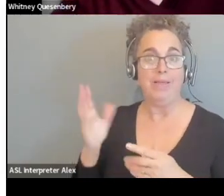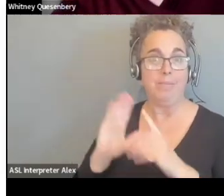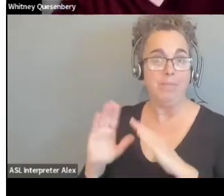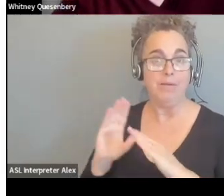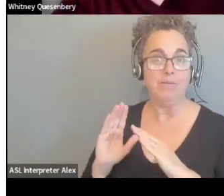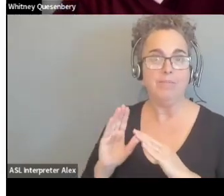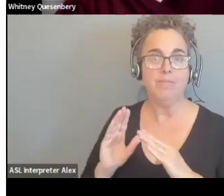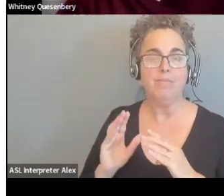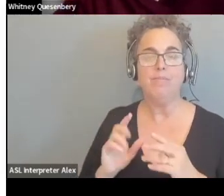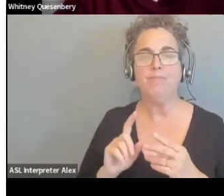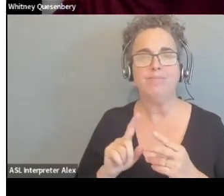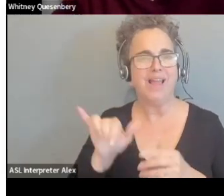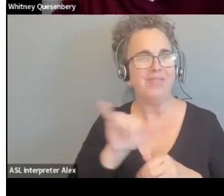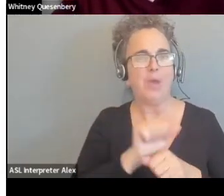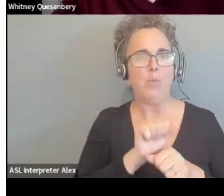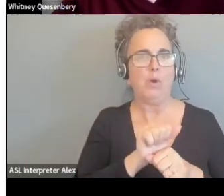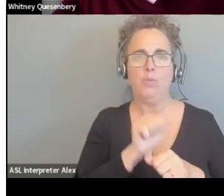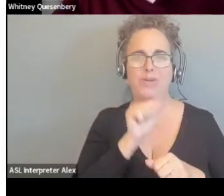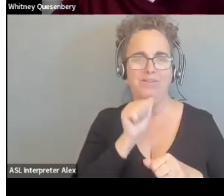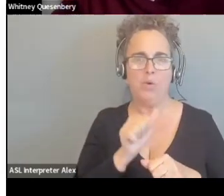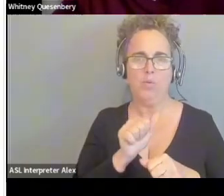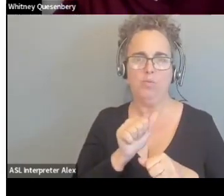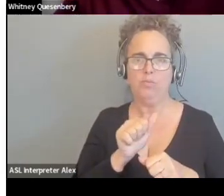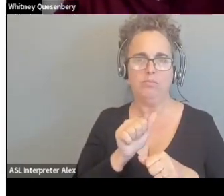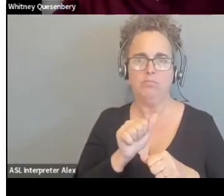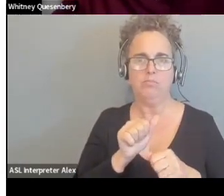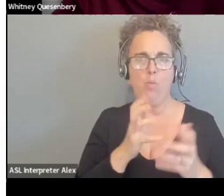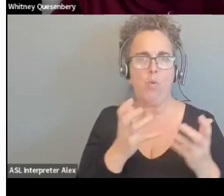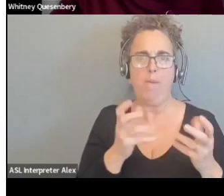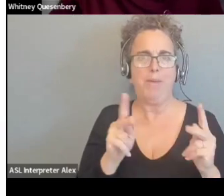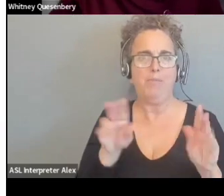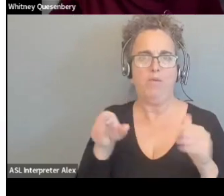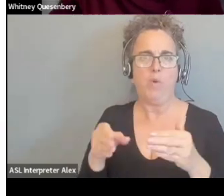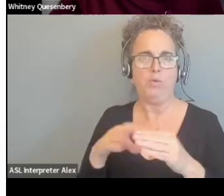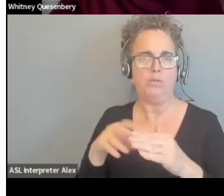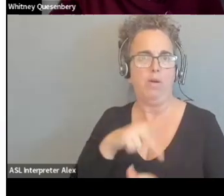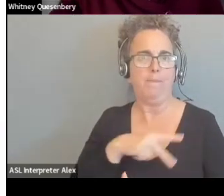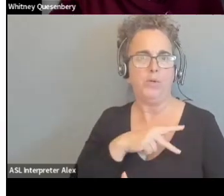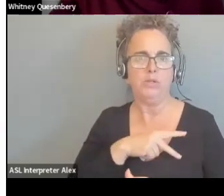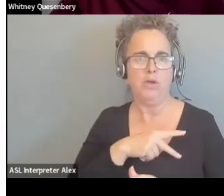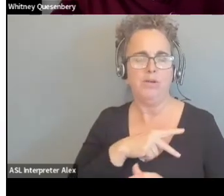and a work and didn't make them simply about their persona because Emily is a student in our story